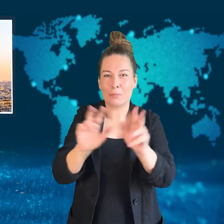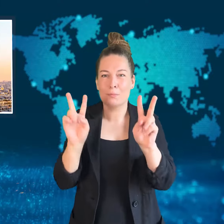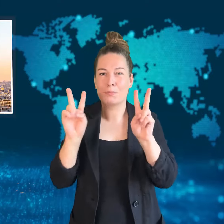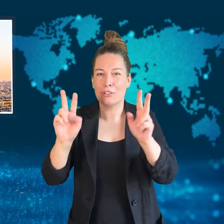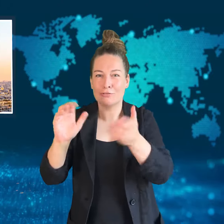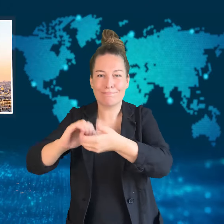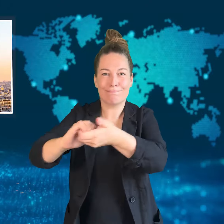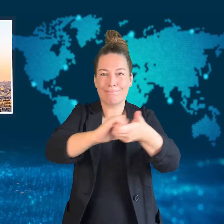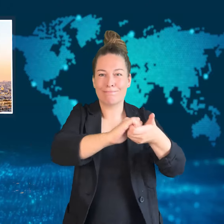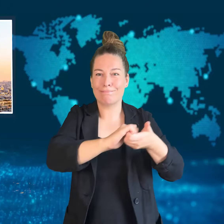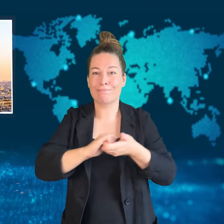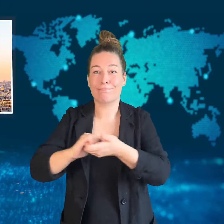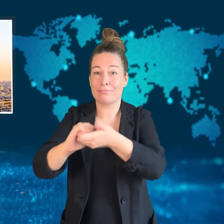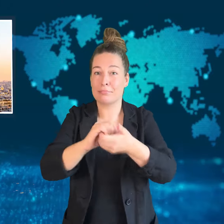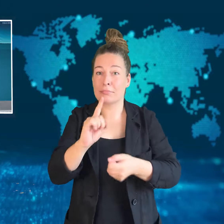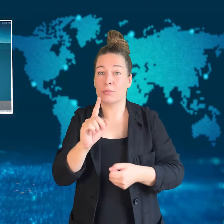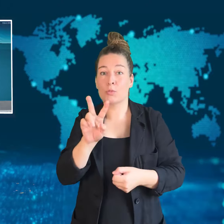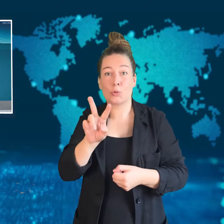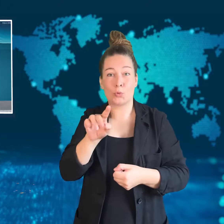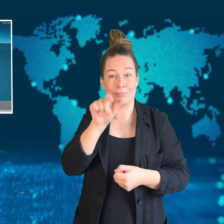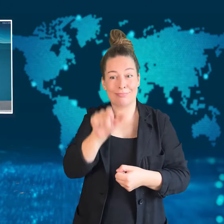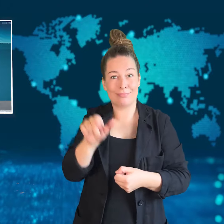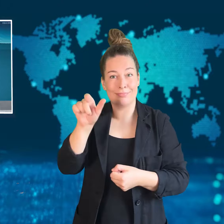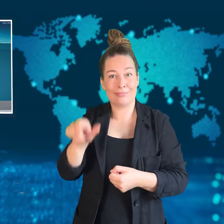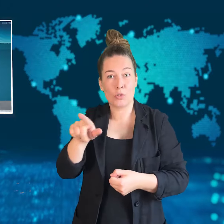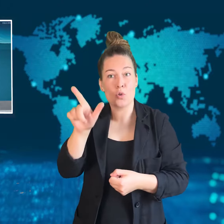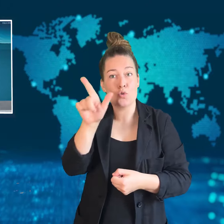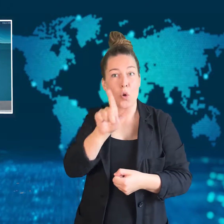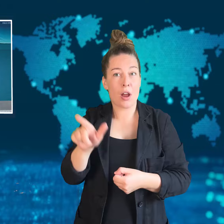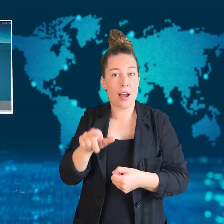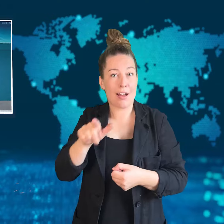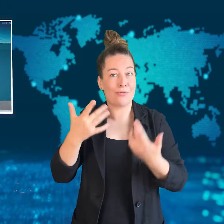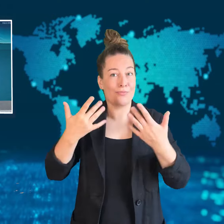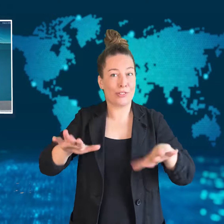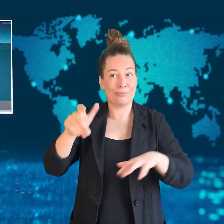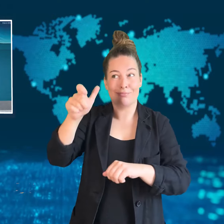However, upon returning home, the two North Koreans have